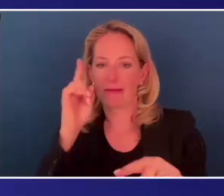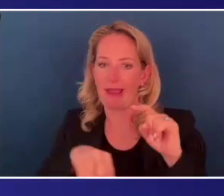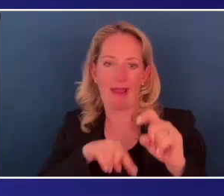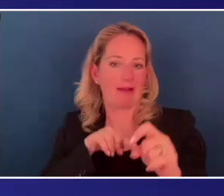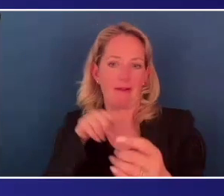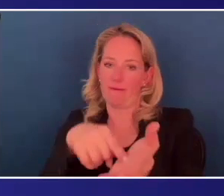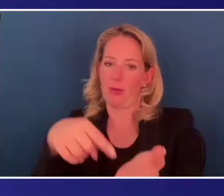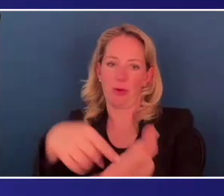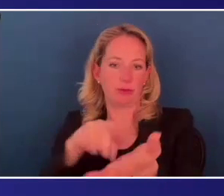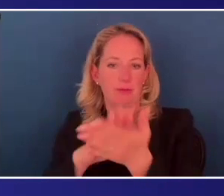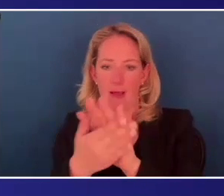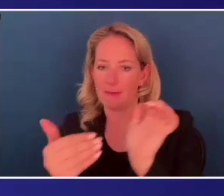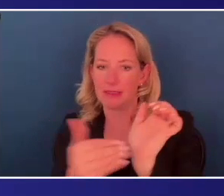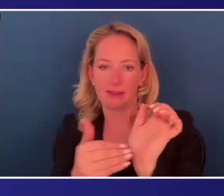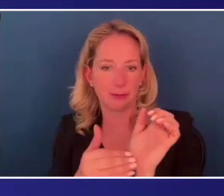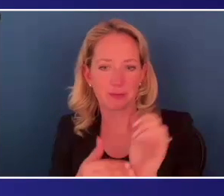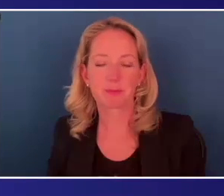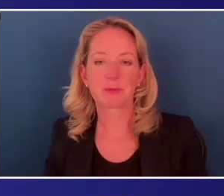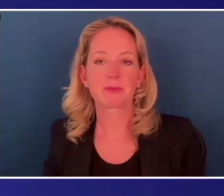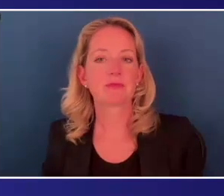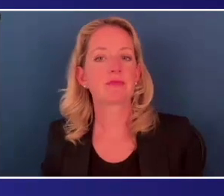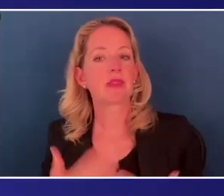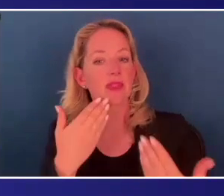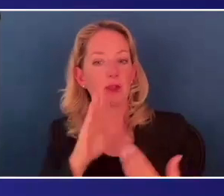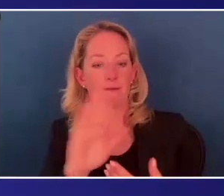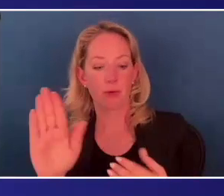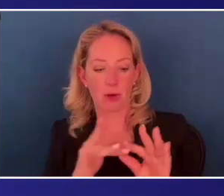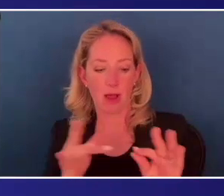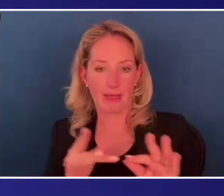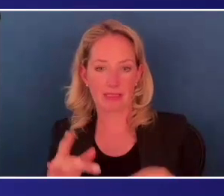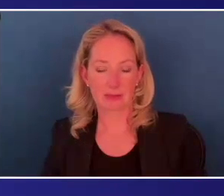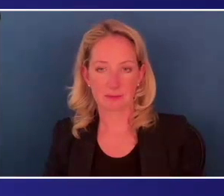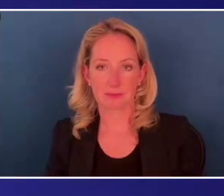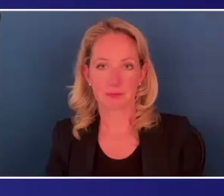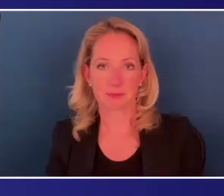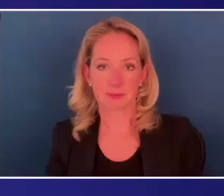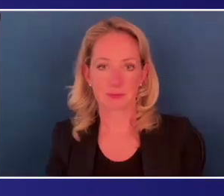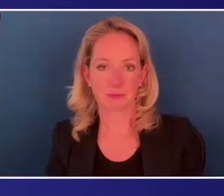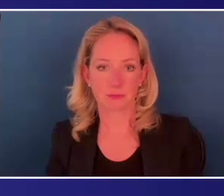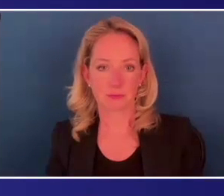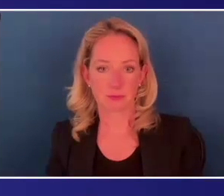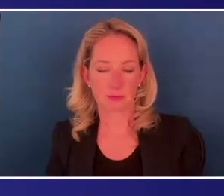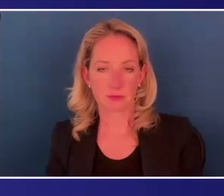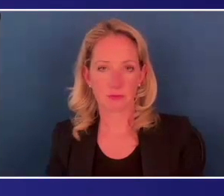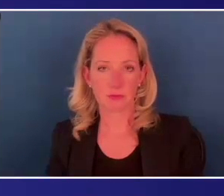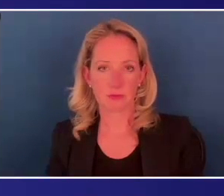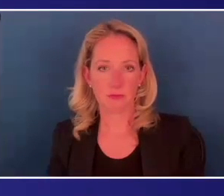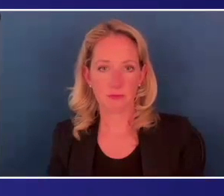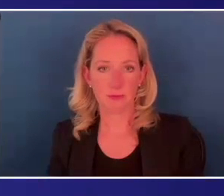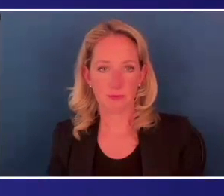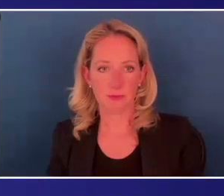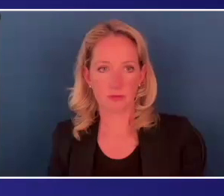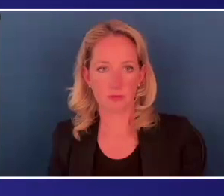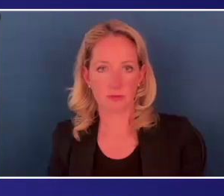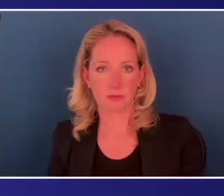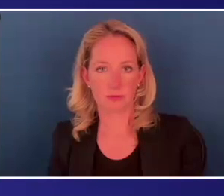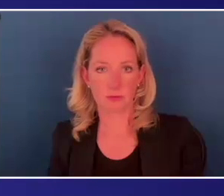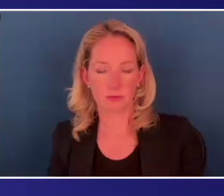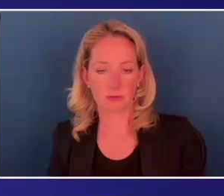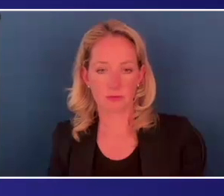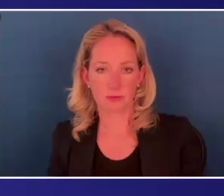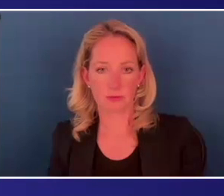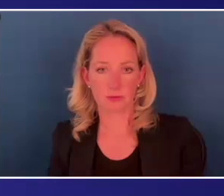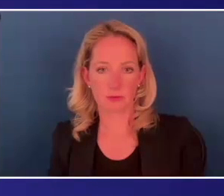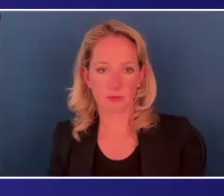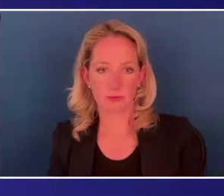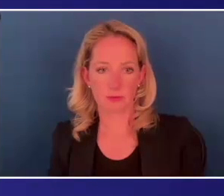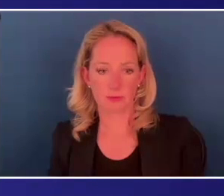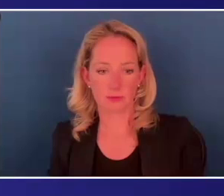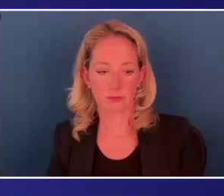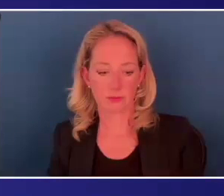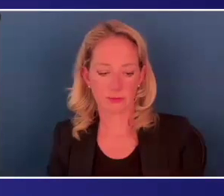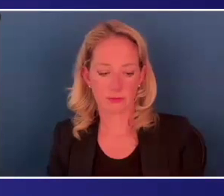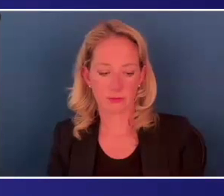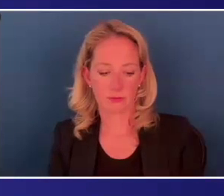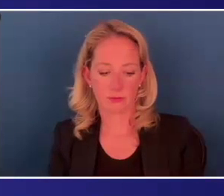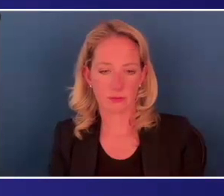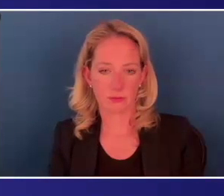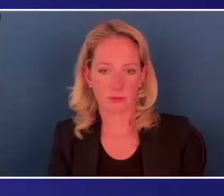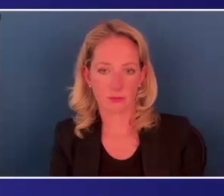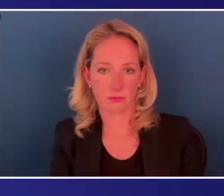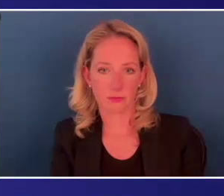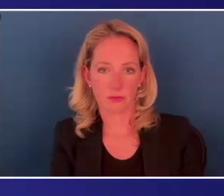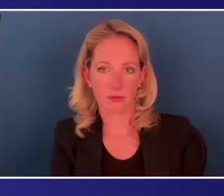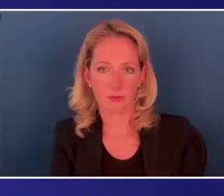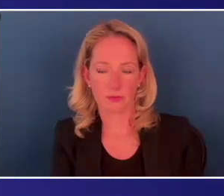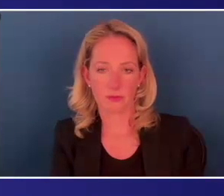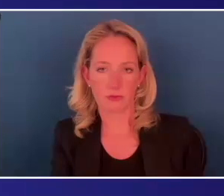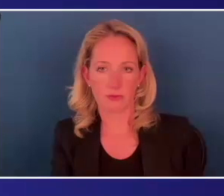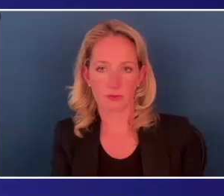Thank you for your comments.